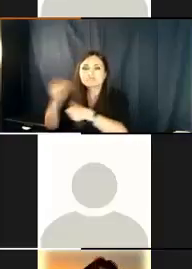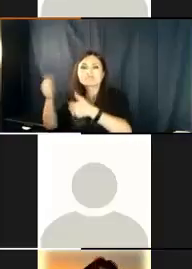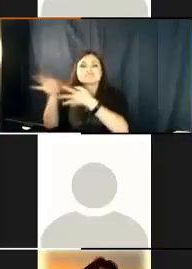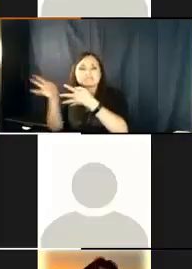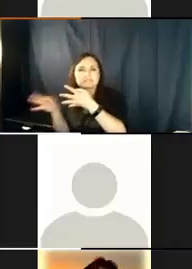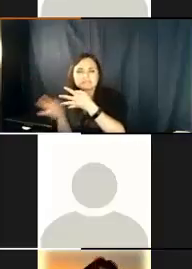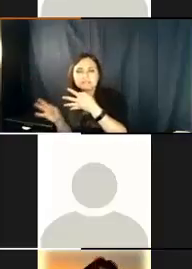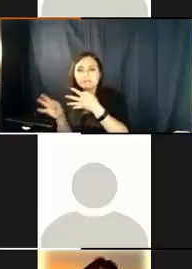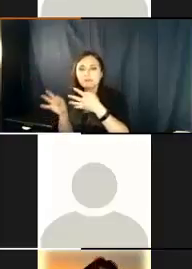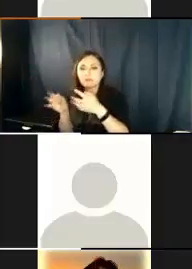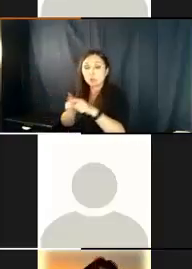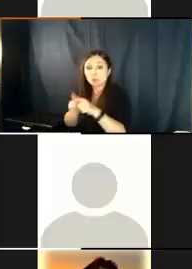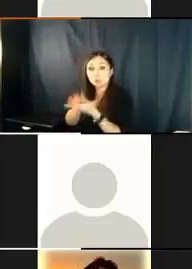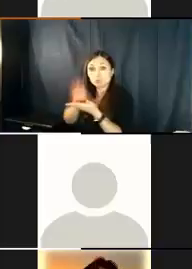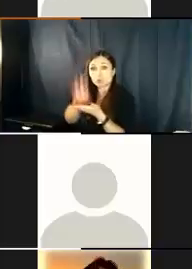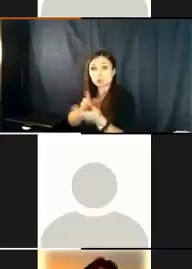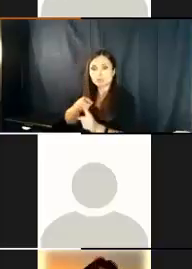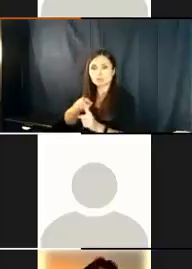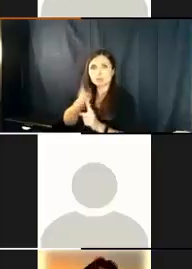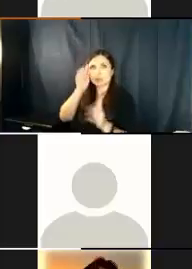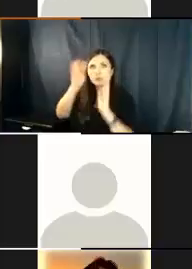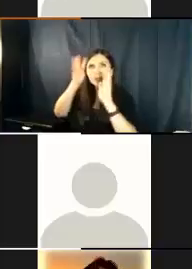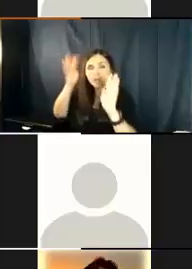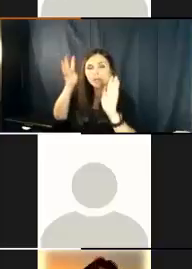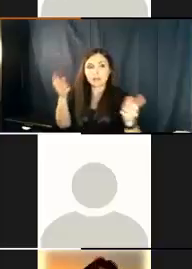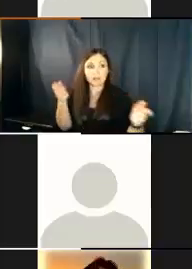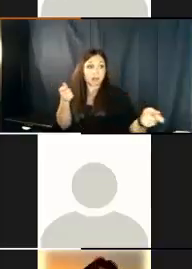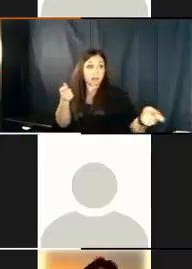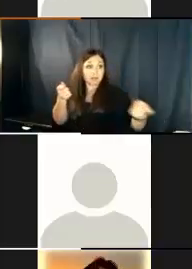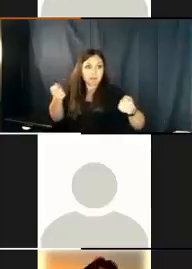Including students and creating and moderating discussions. Absolutely.